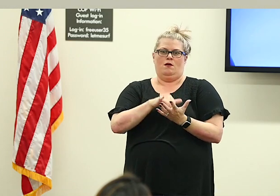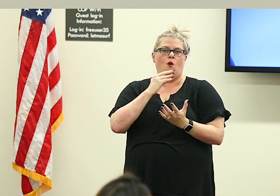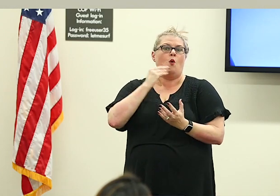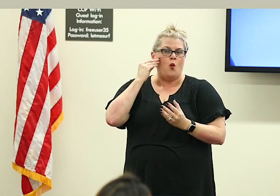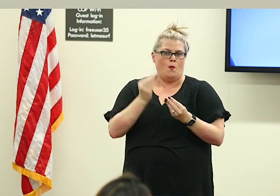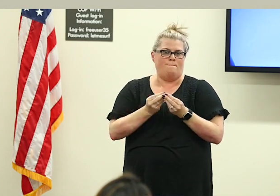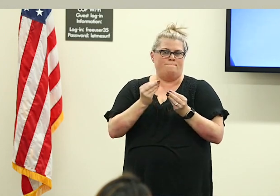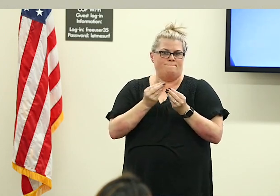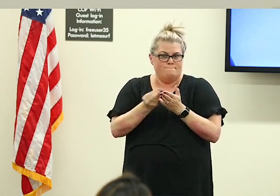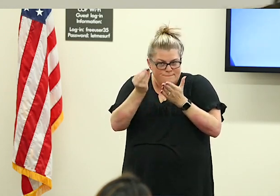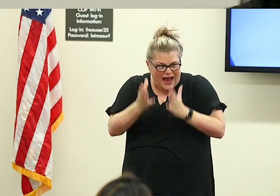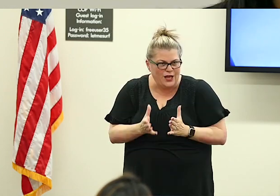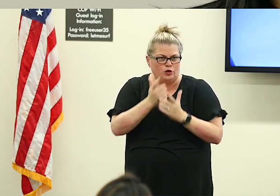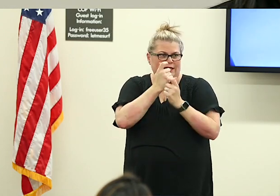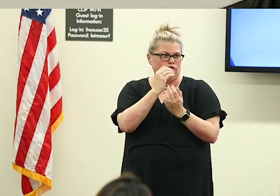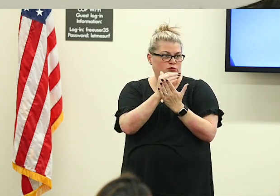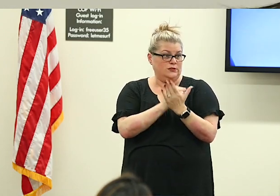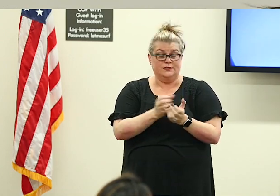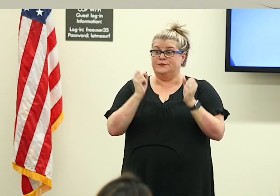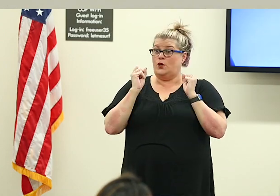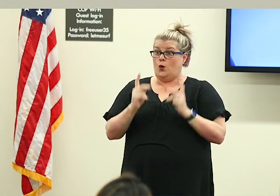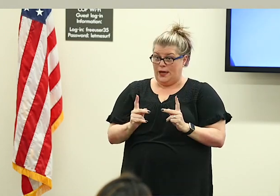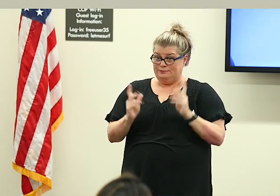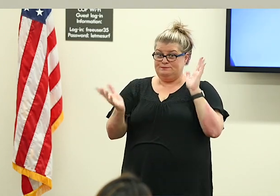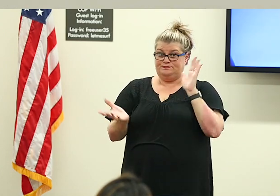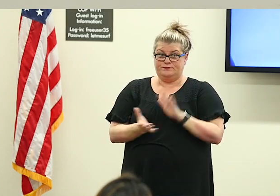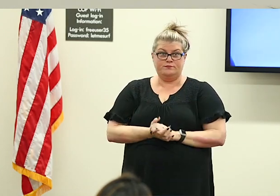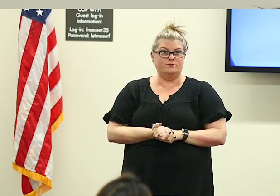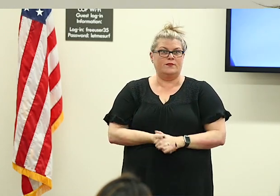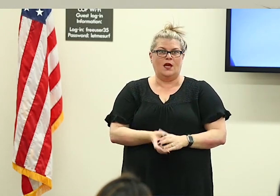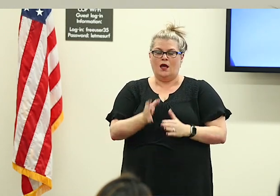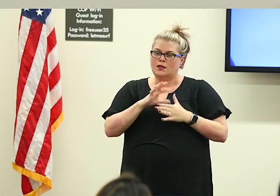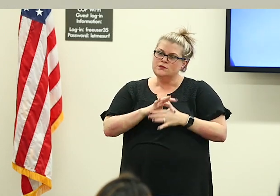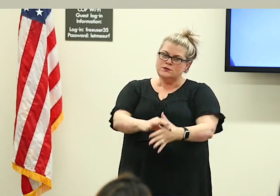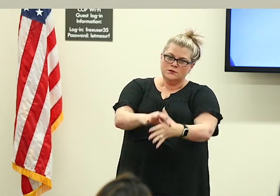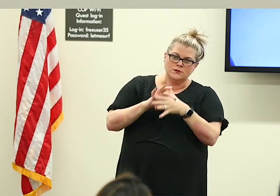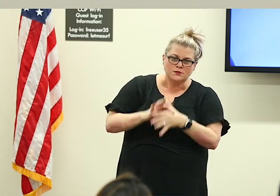Okay, so let's get into the meat of the presentation.